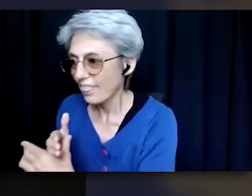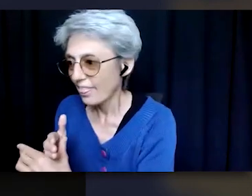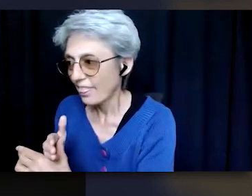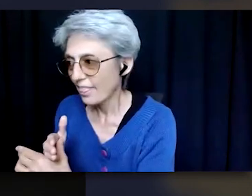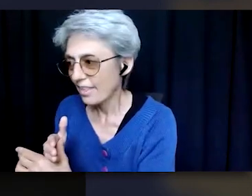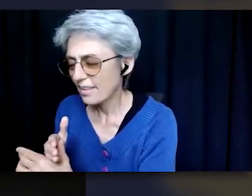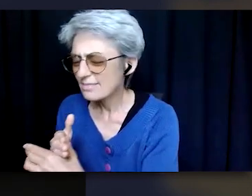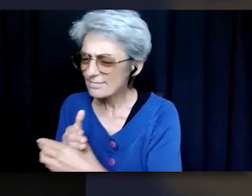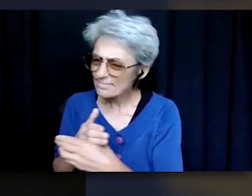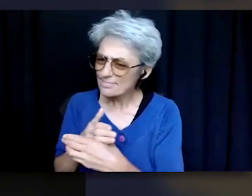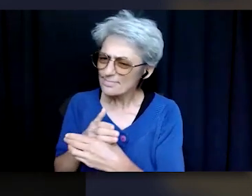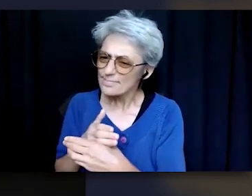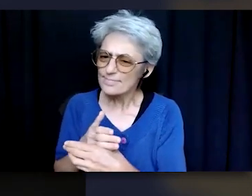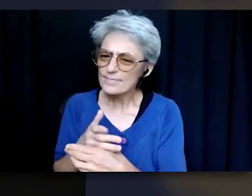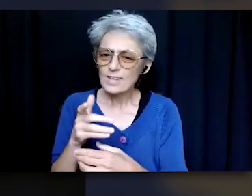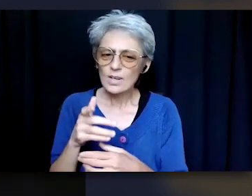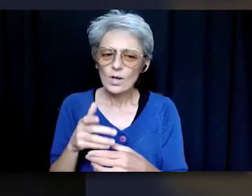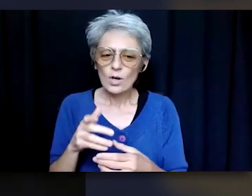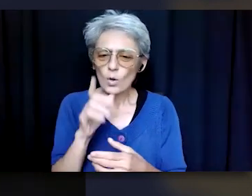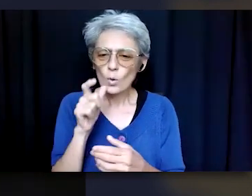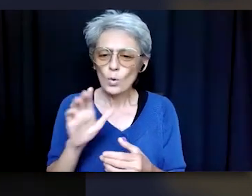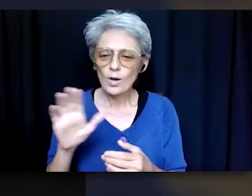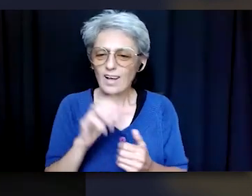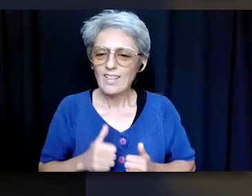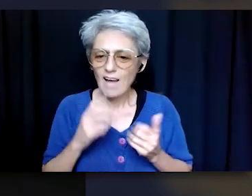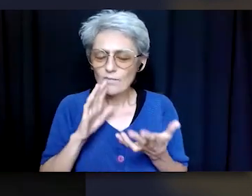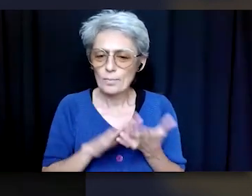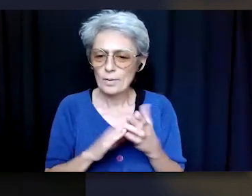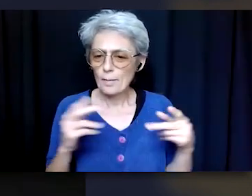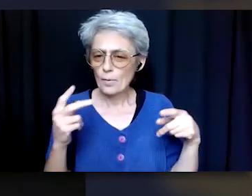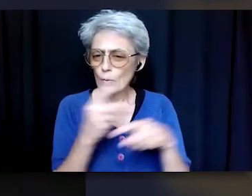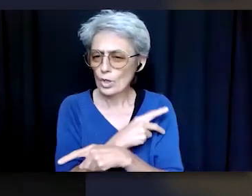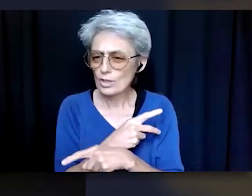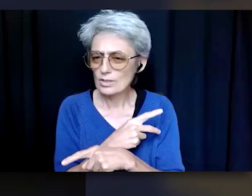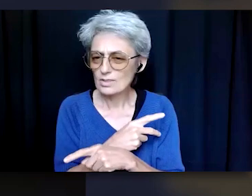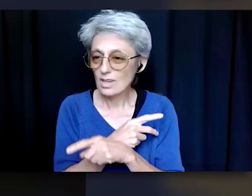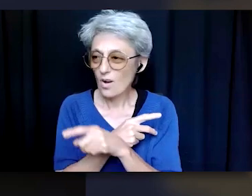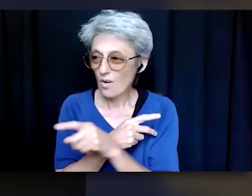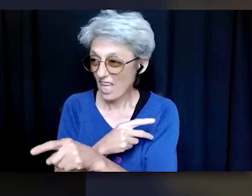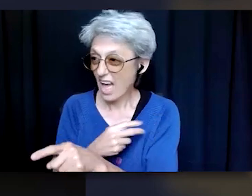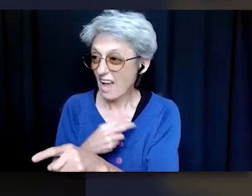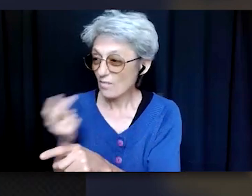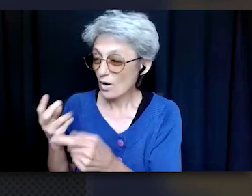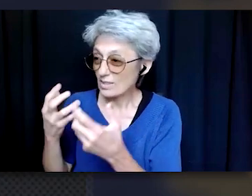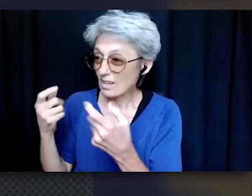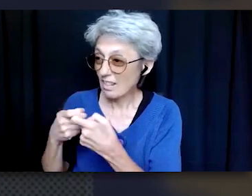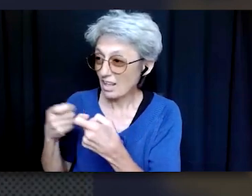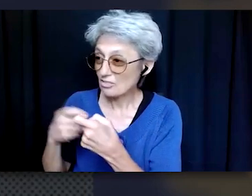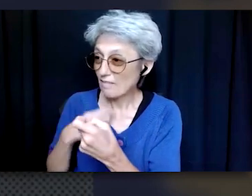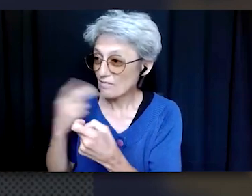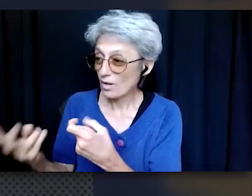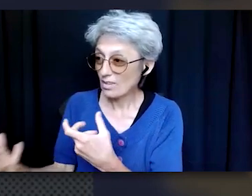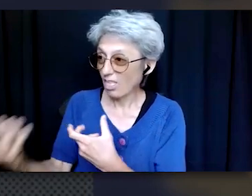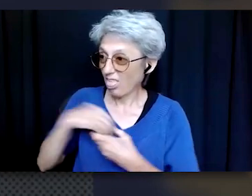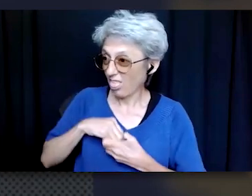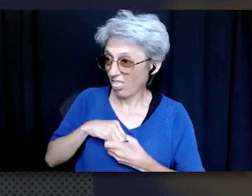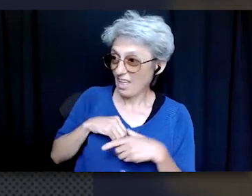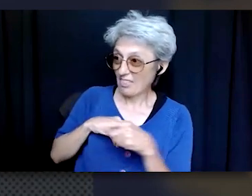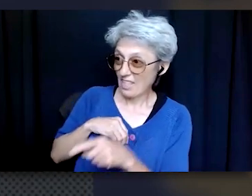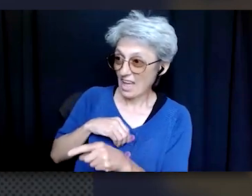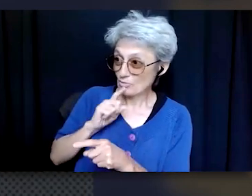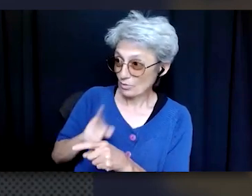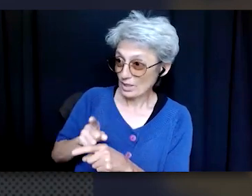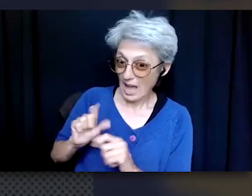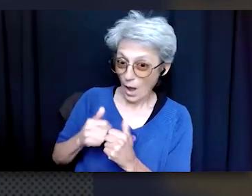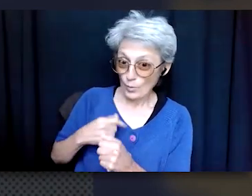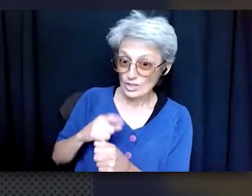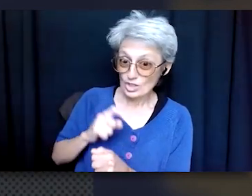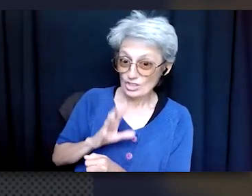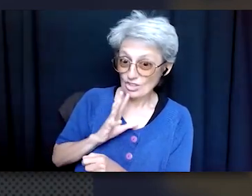as people internalize that that’s how we talk? An educational ethics needs to build on educational